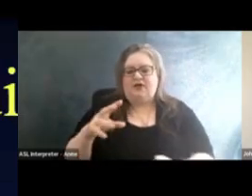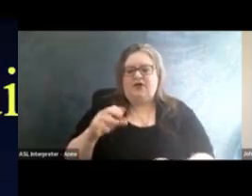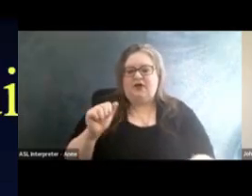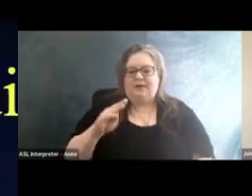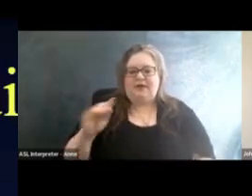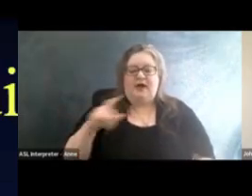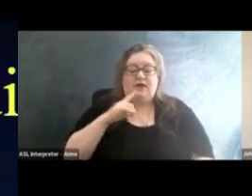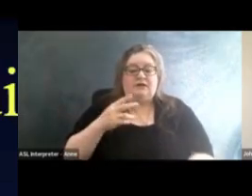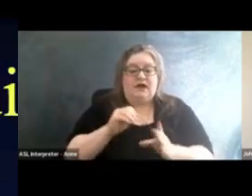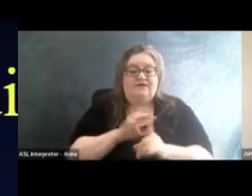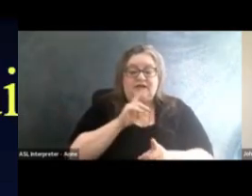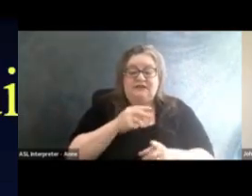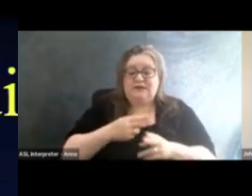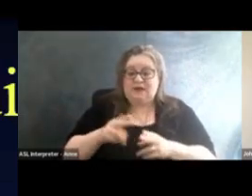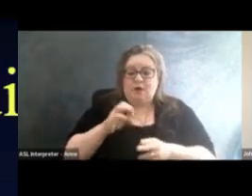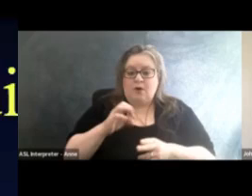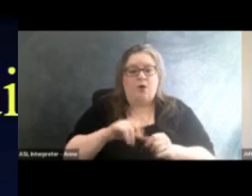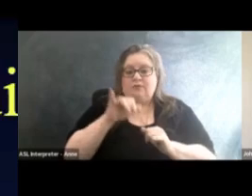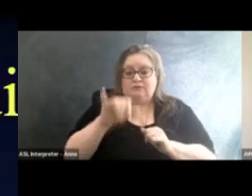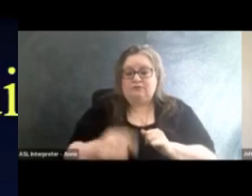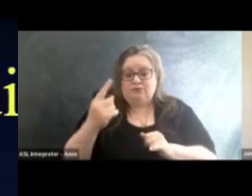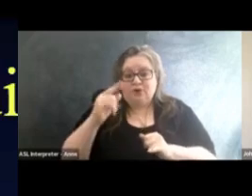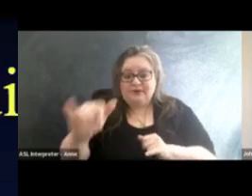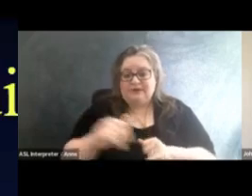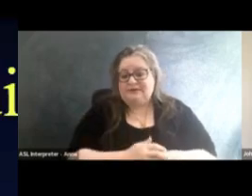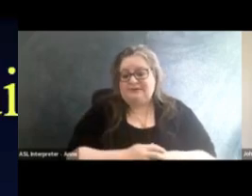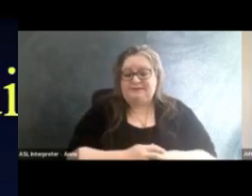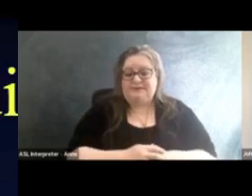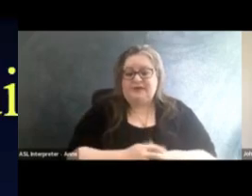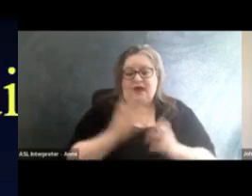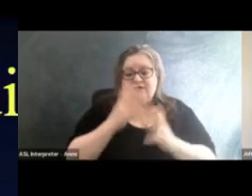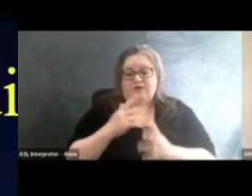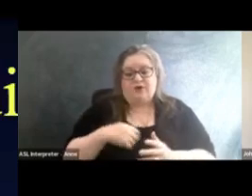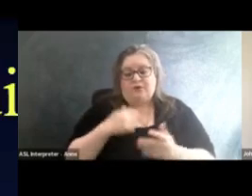be temporary, or they can be permanent, and unfortunately, we don't always know where that